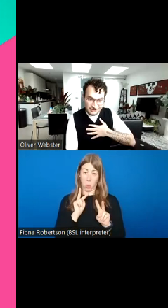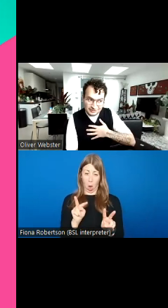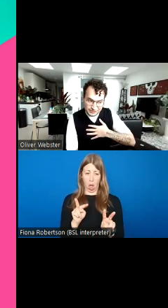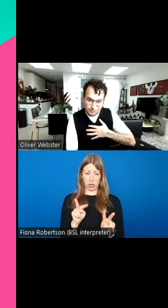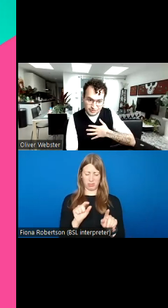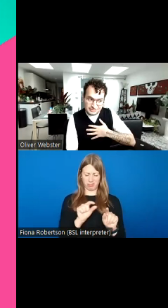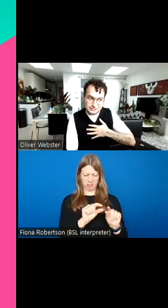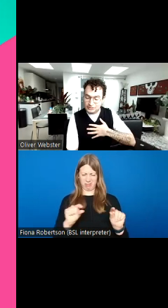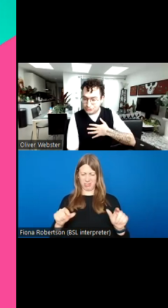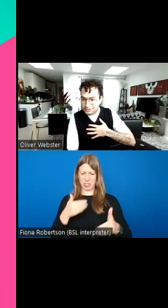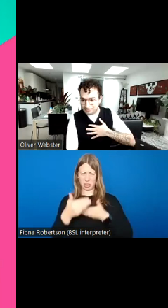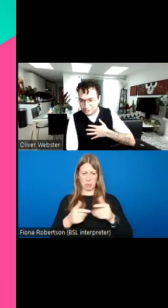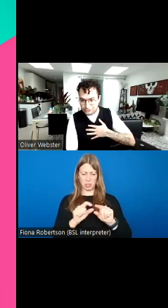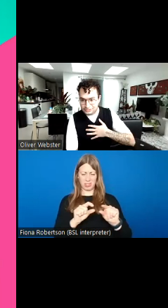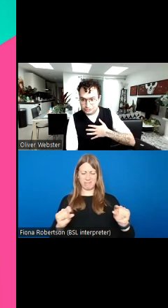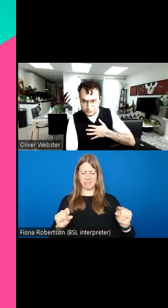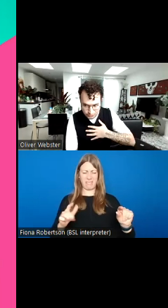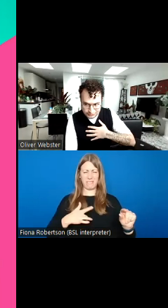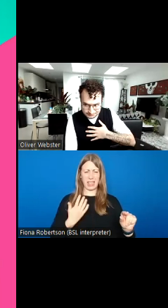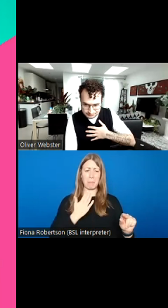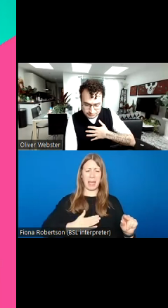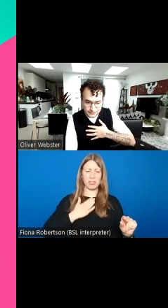The last thing you want is to annoy and patronize your viewers.